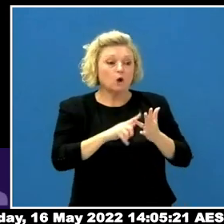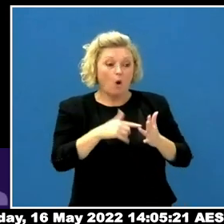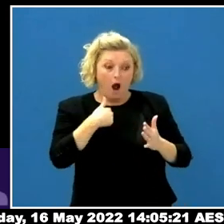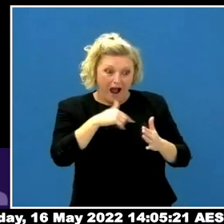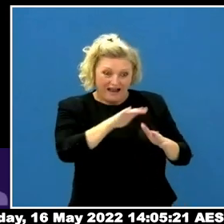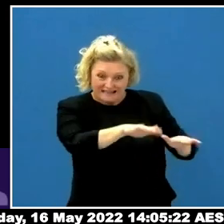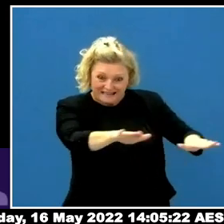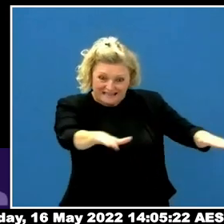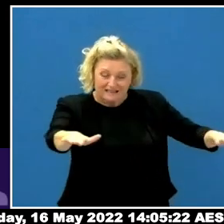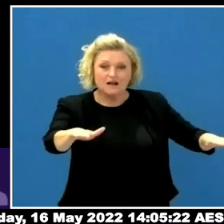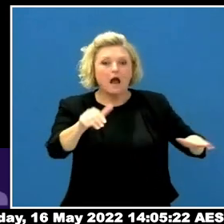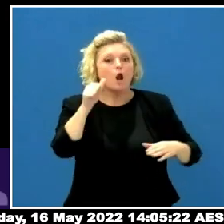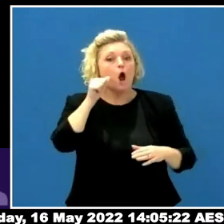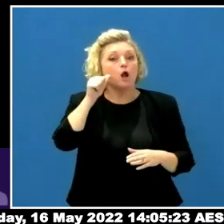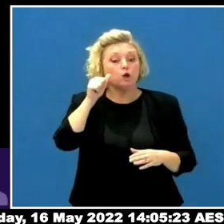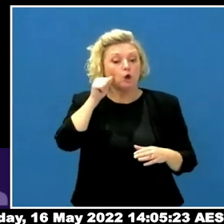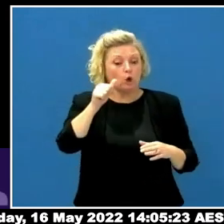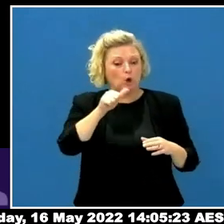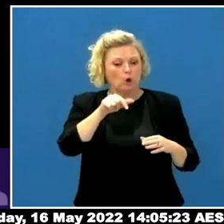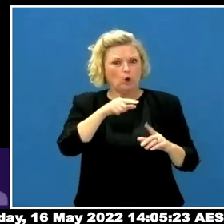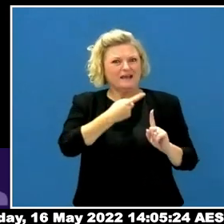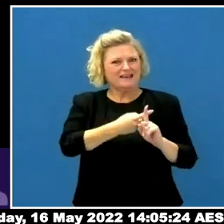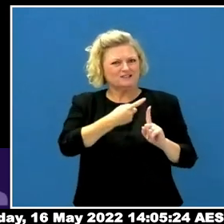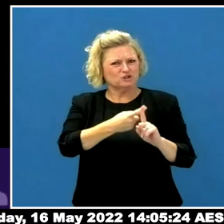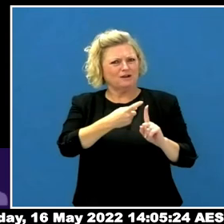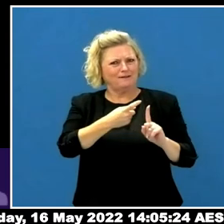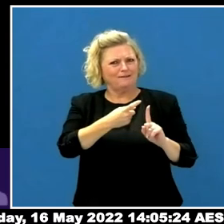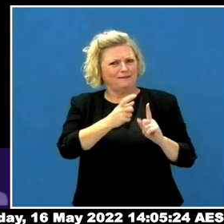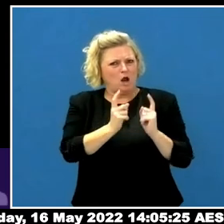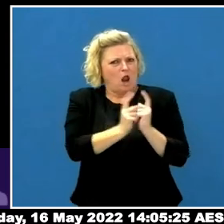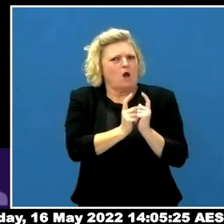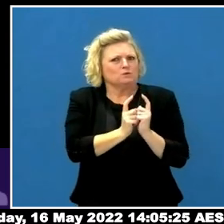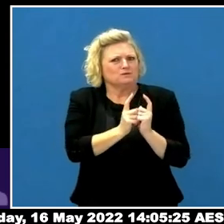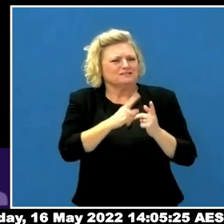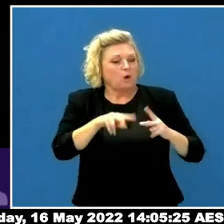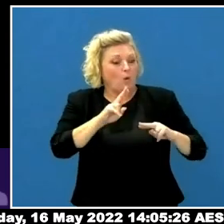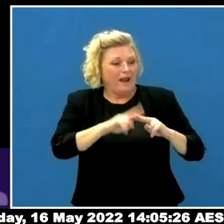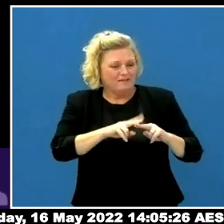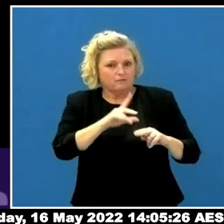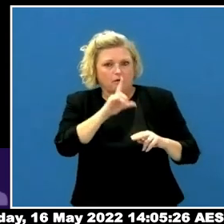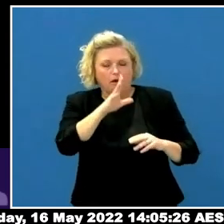are these clients supposed to get out and how are they going to get them back into